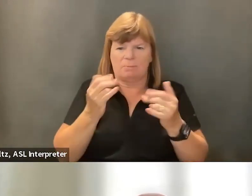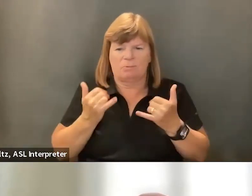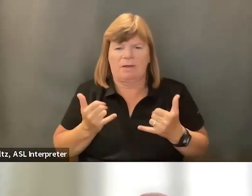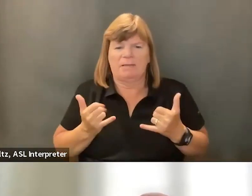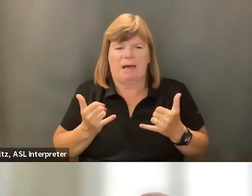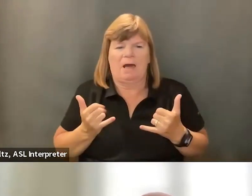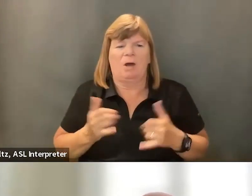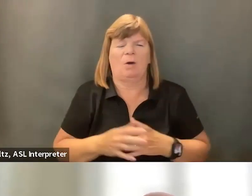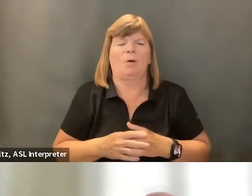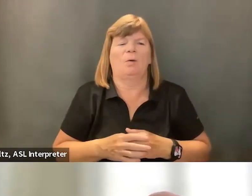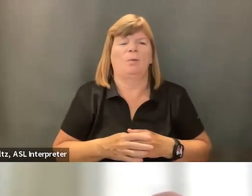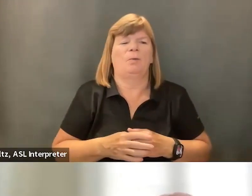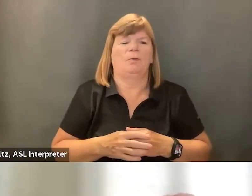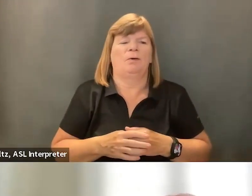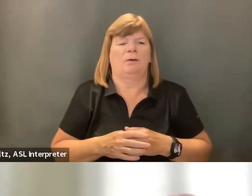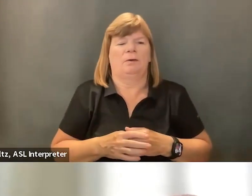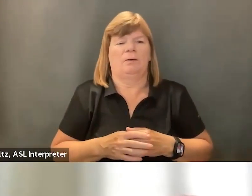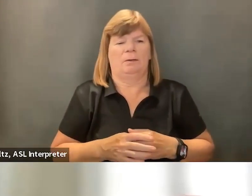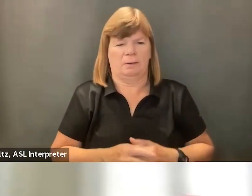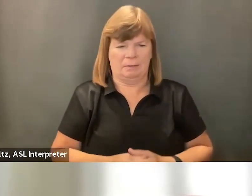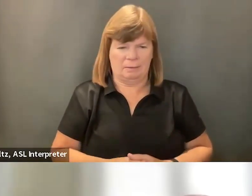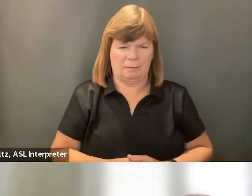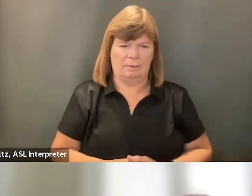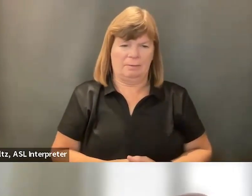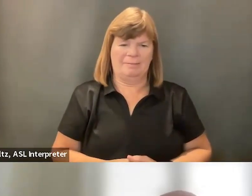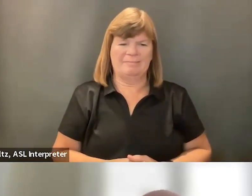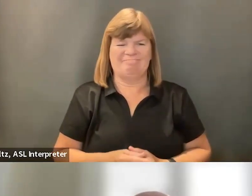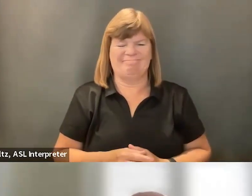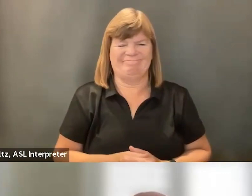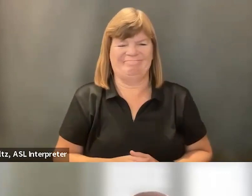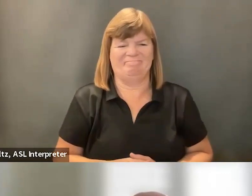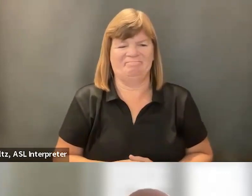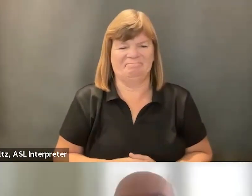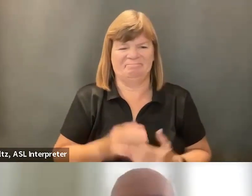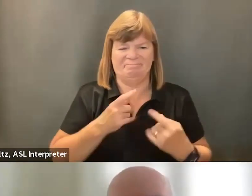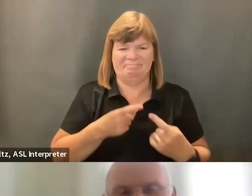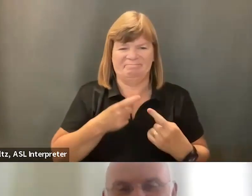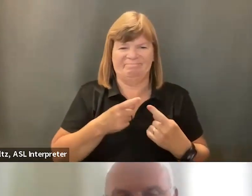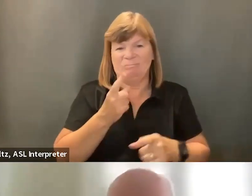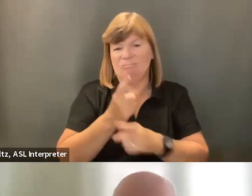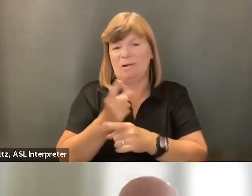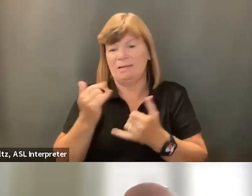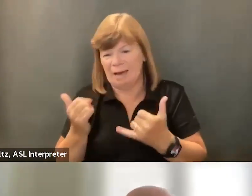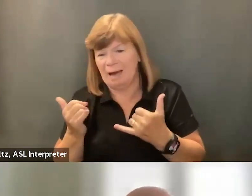contemporary contemporary um is that the right way right now right now